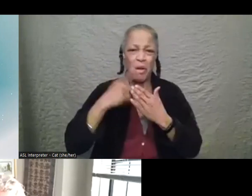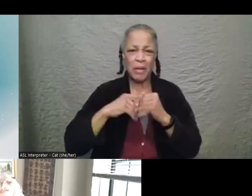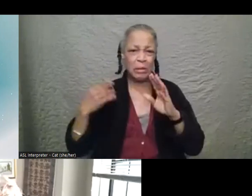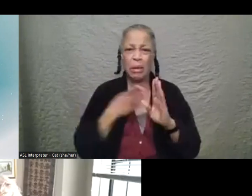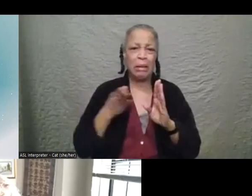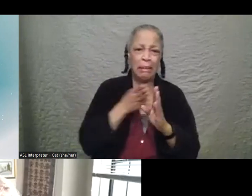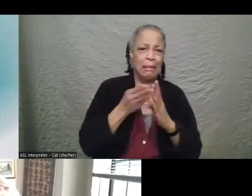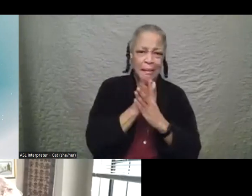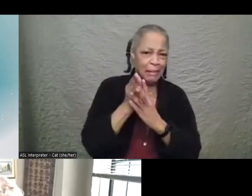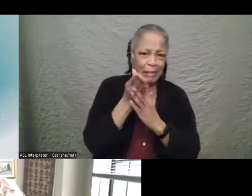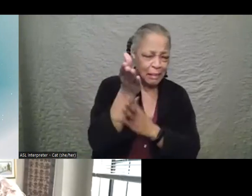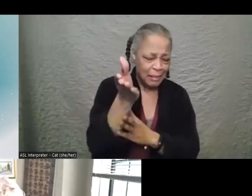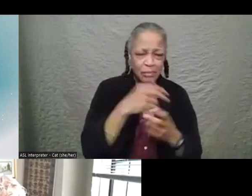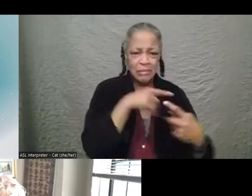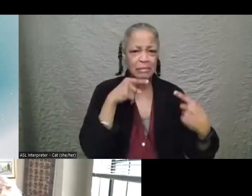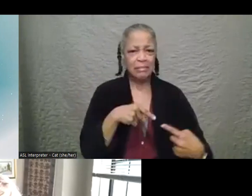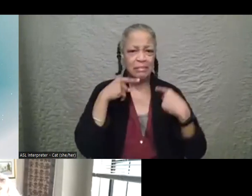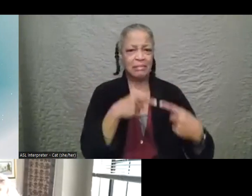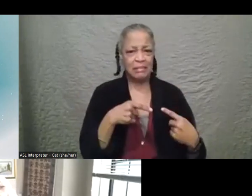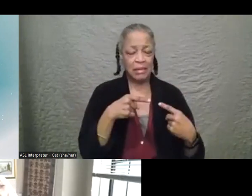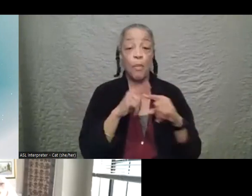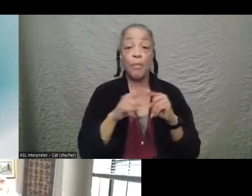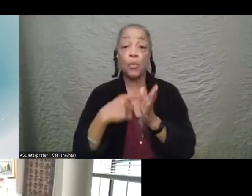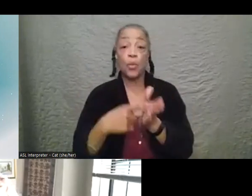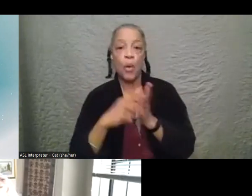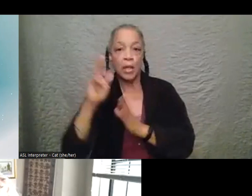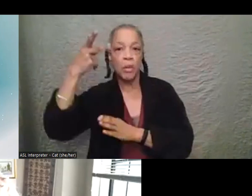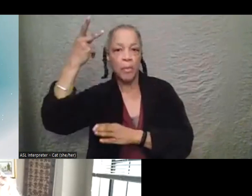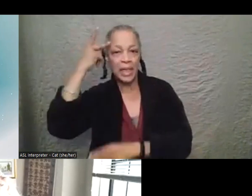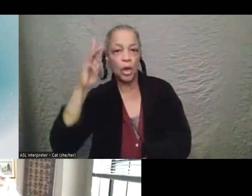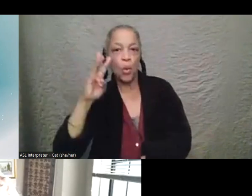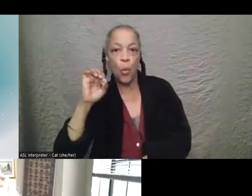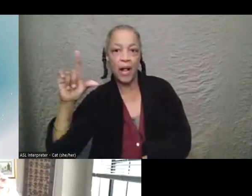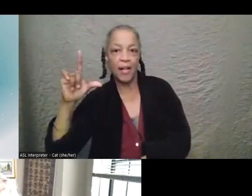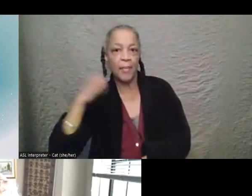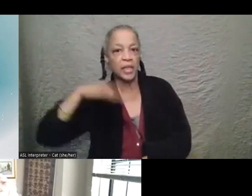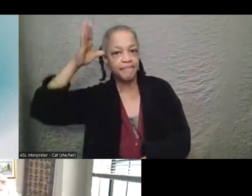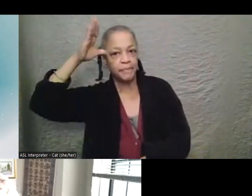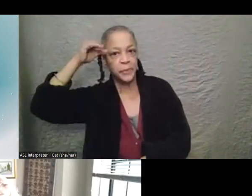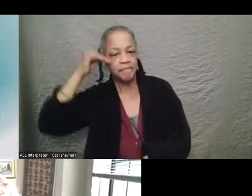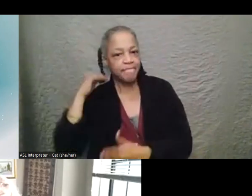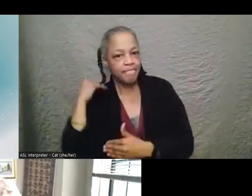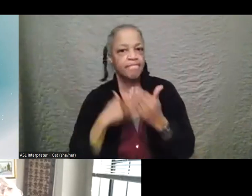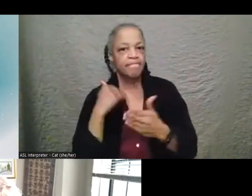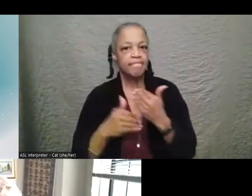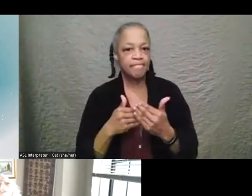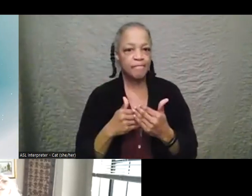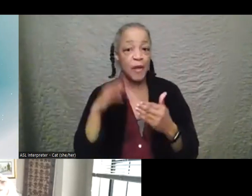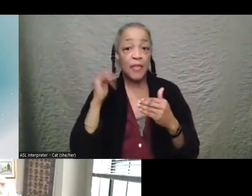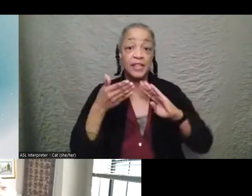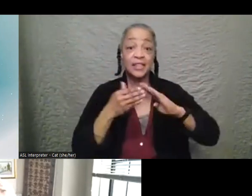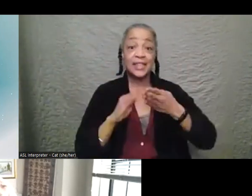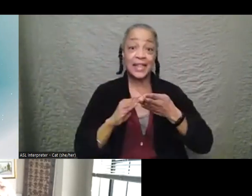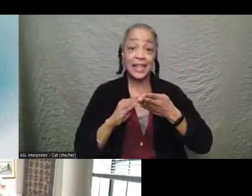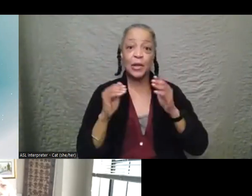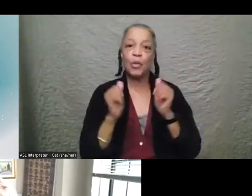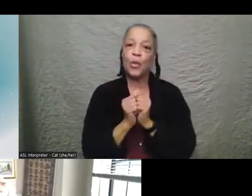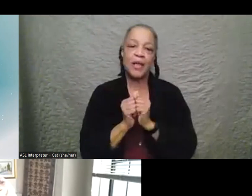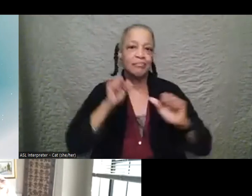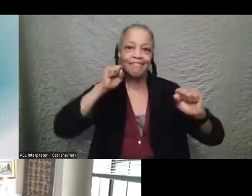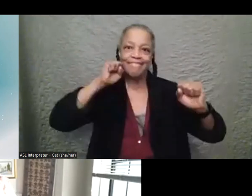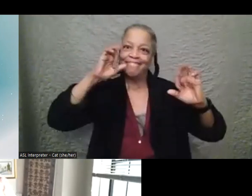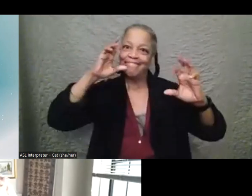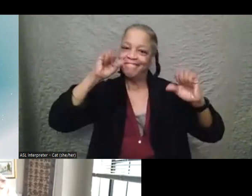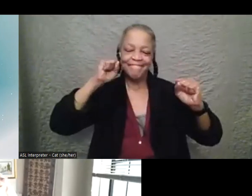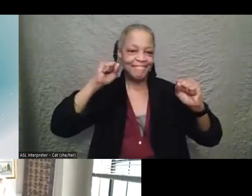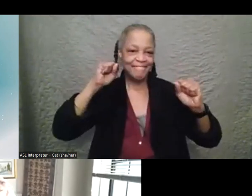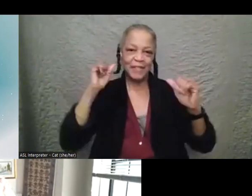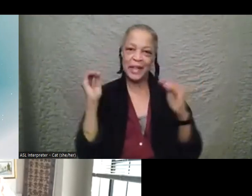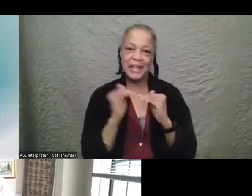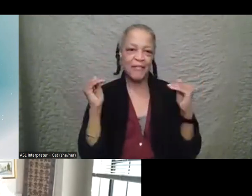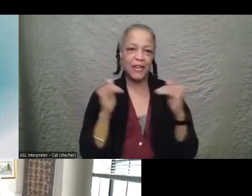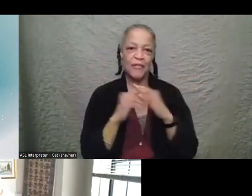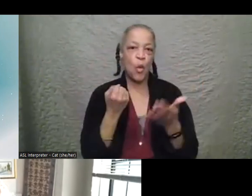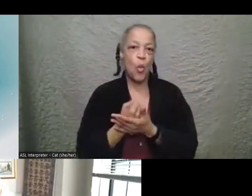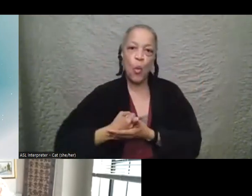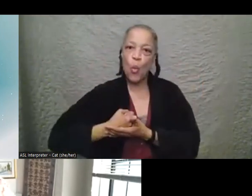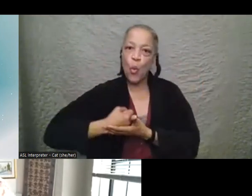also requires political will . This is a city with a remarkable level of wealthy folks with